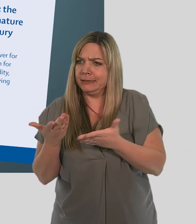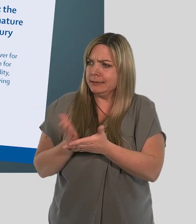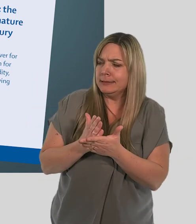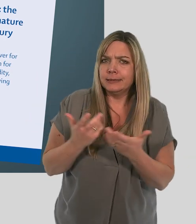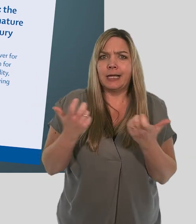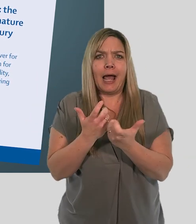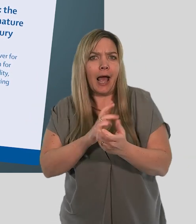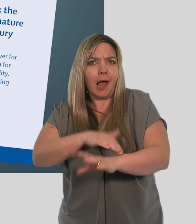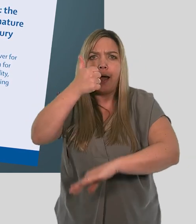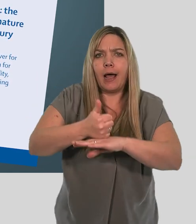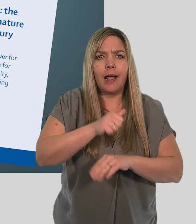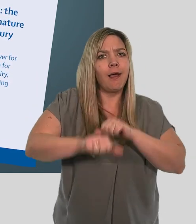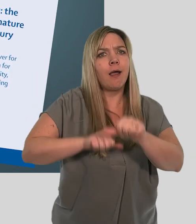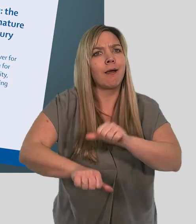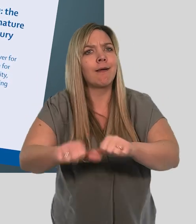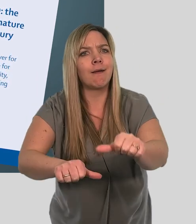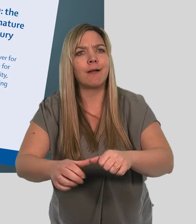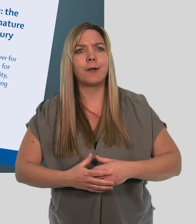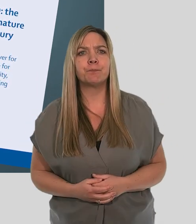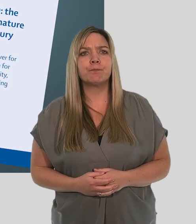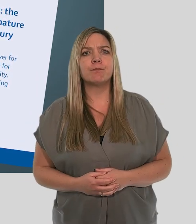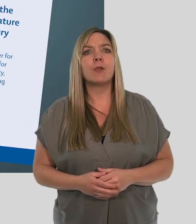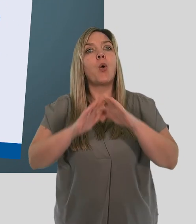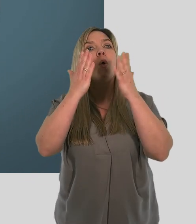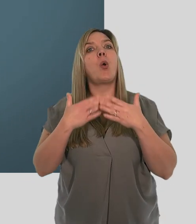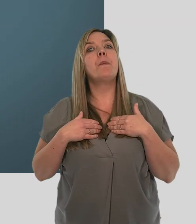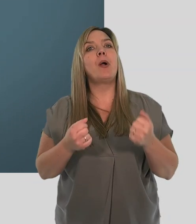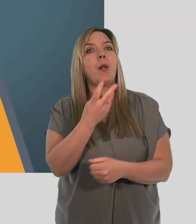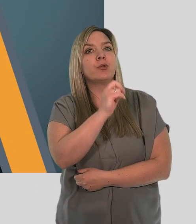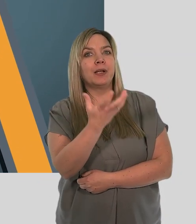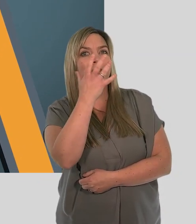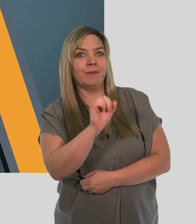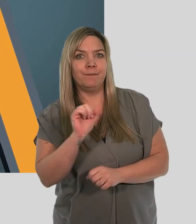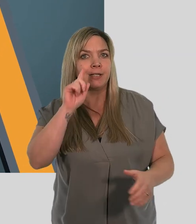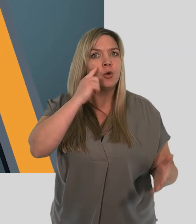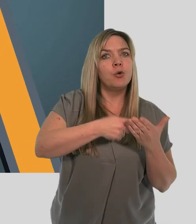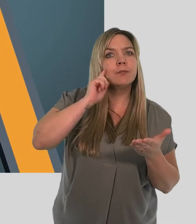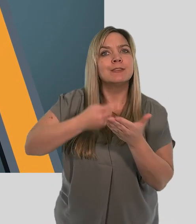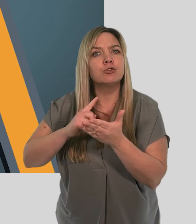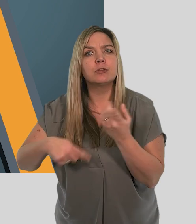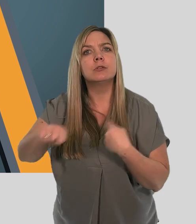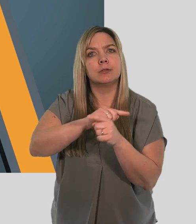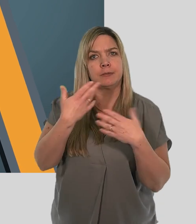providing a suite of core interventions that are likely to be cost-effective and feasible to implement,